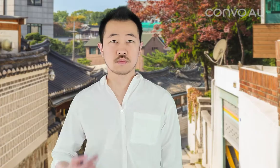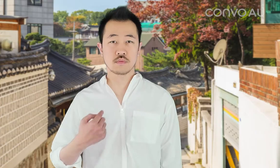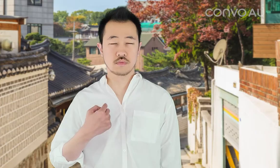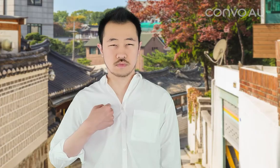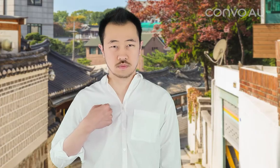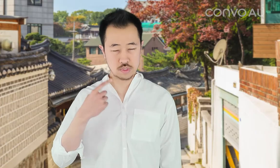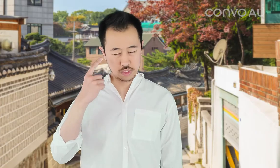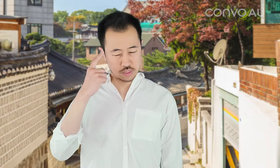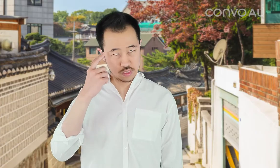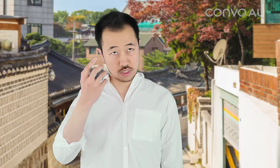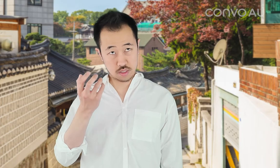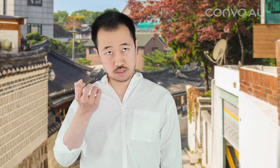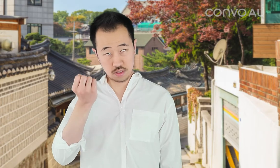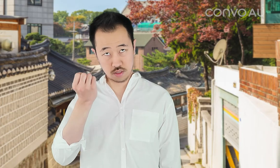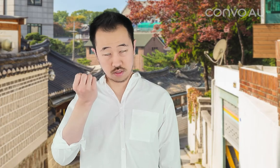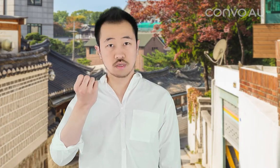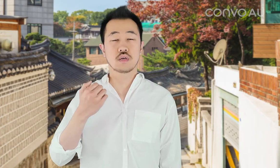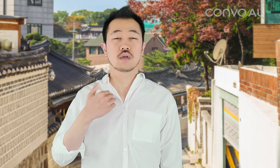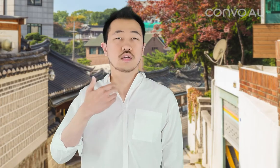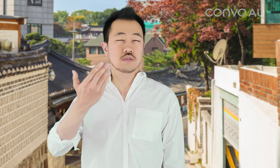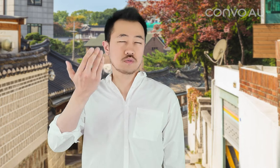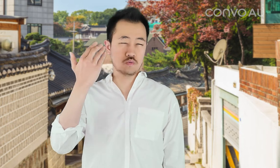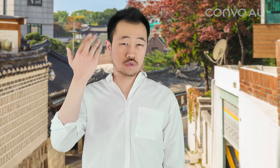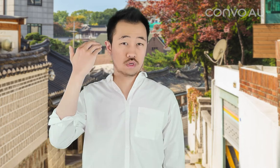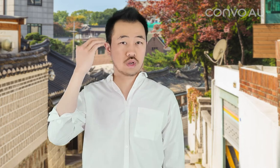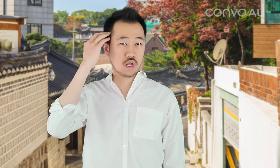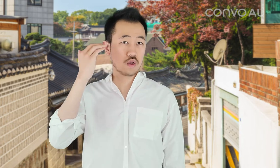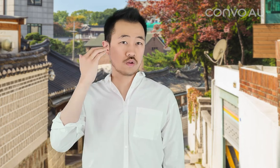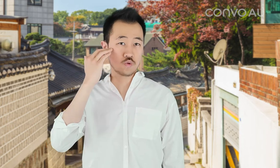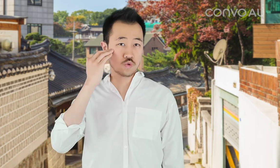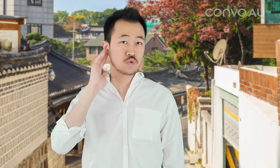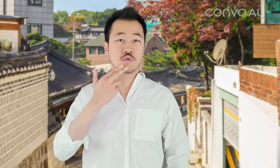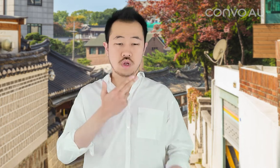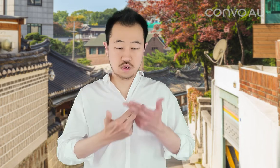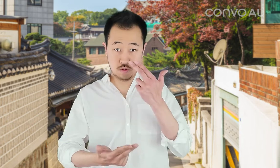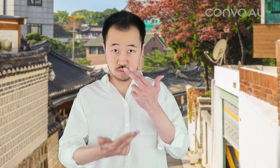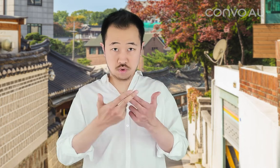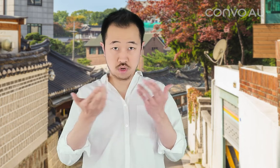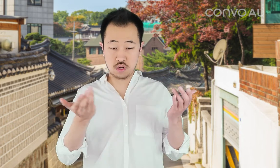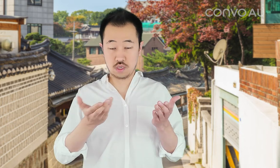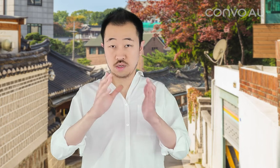I remember when I was working at the ‘Korea Association of the Deaf’,